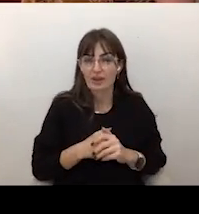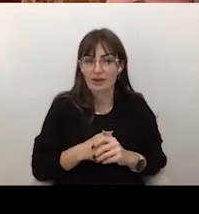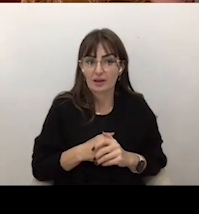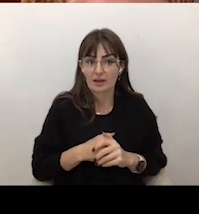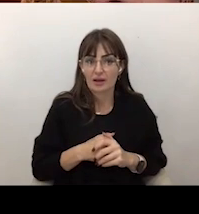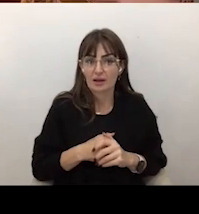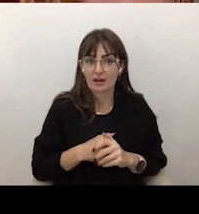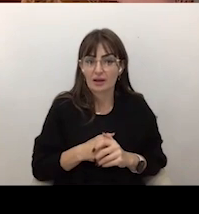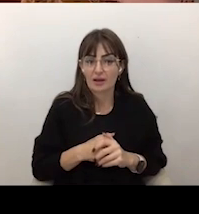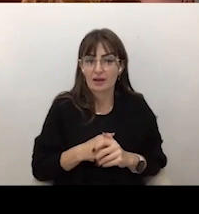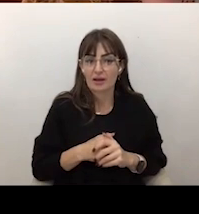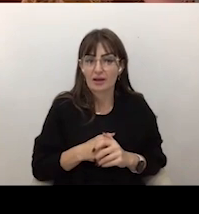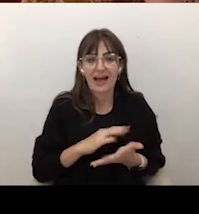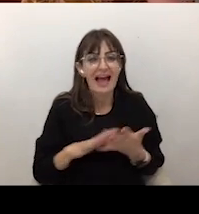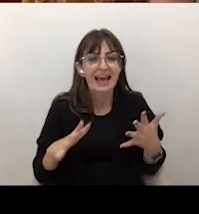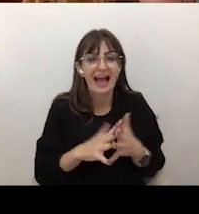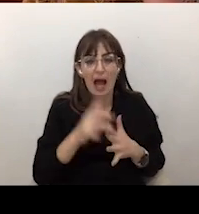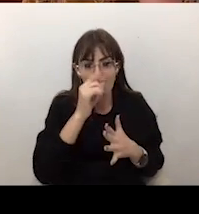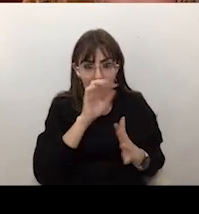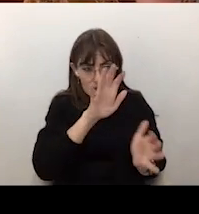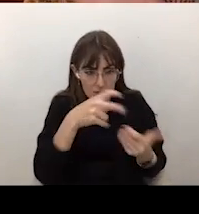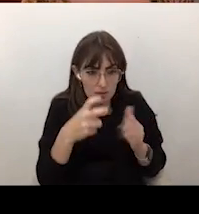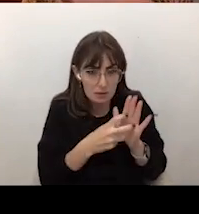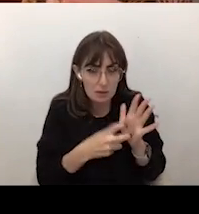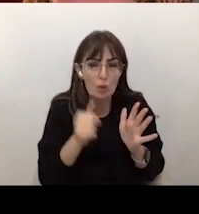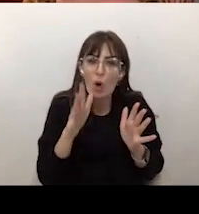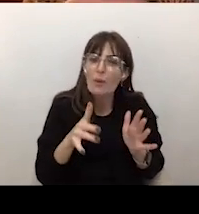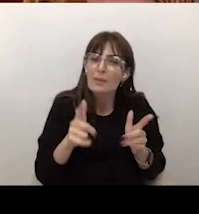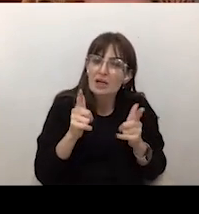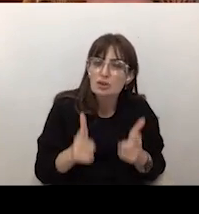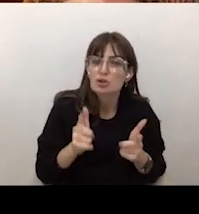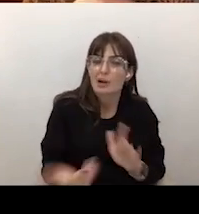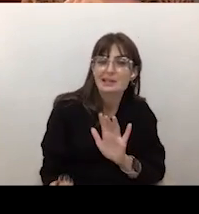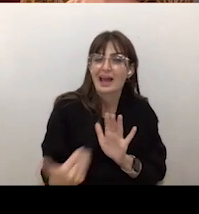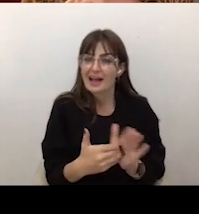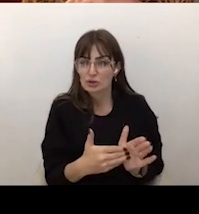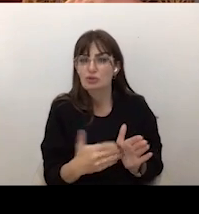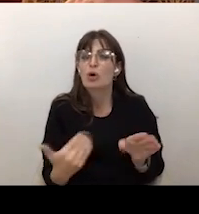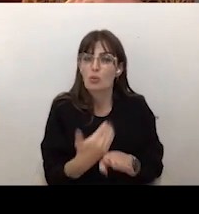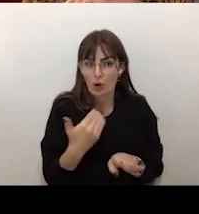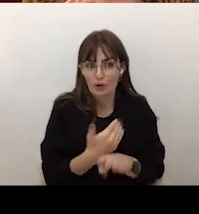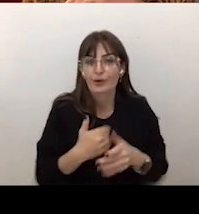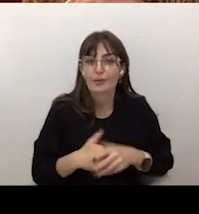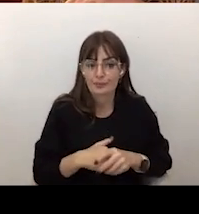How do we record it in a way that is not going to create too much additional work?